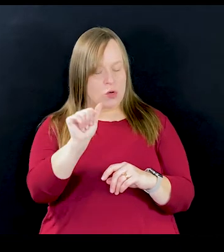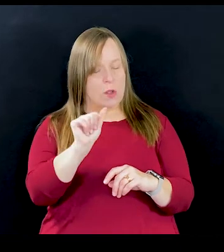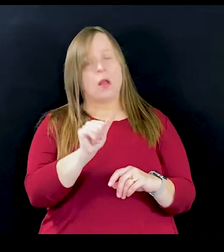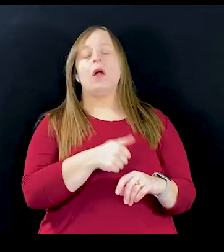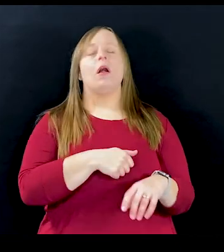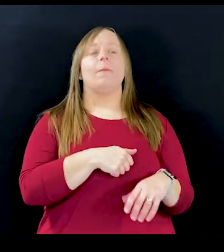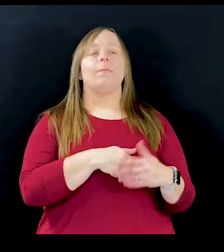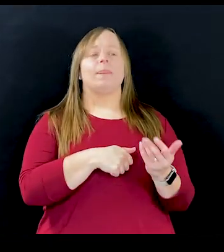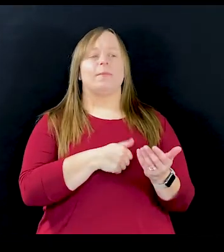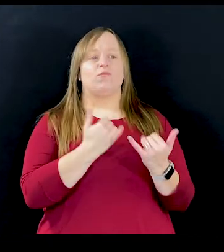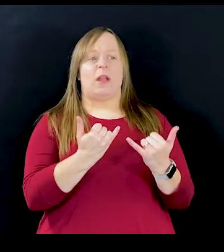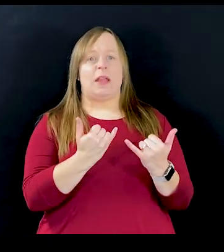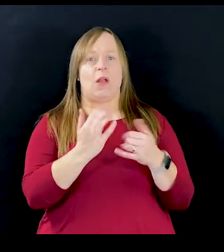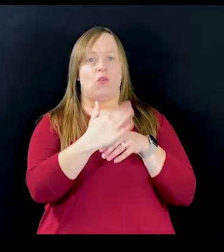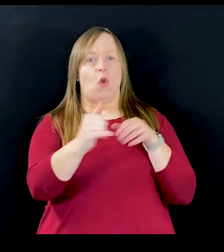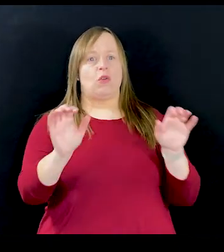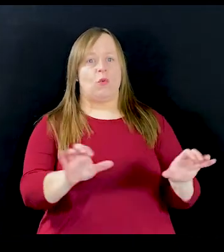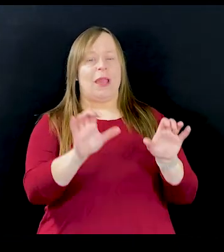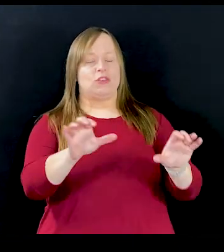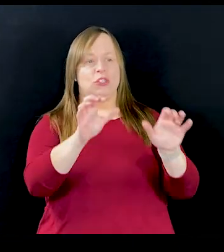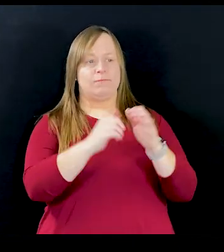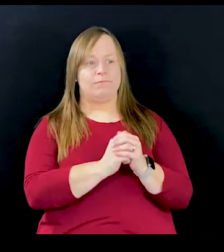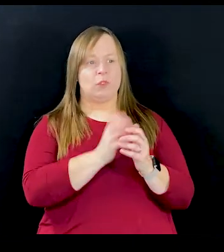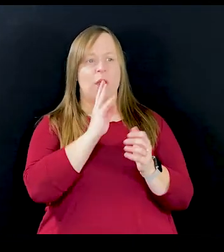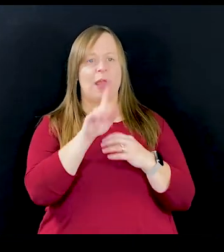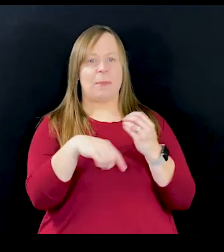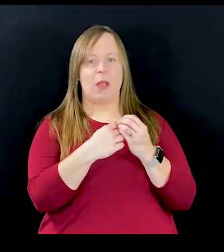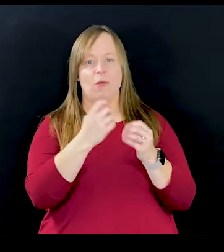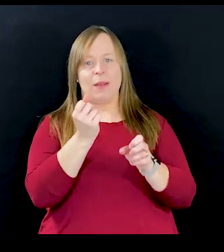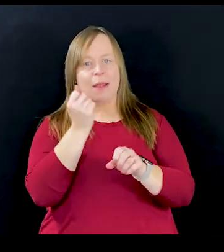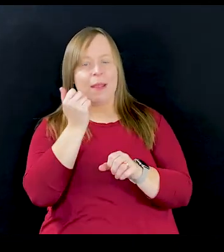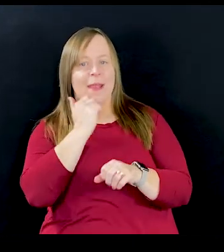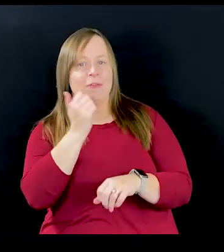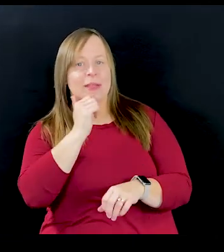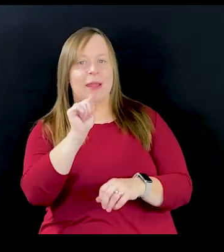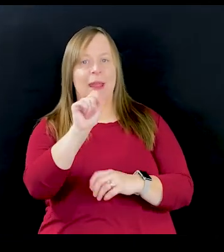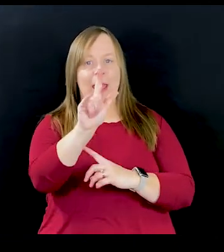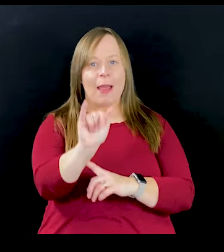And right now, there's a call-to-action and we're talking about everyday allies.